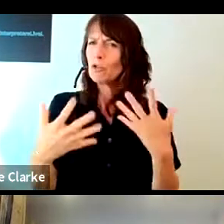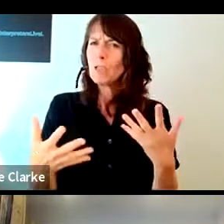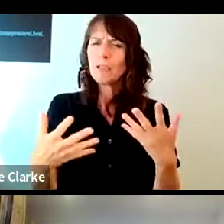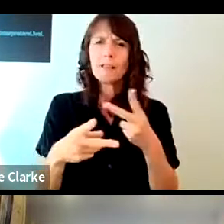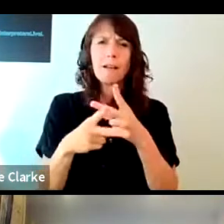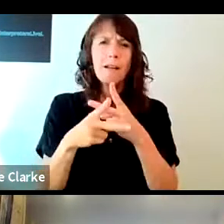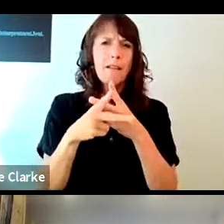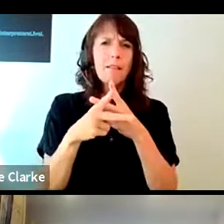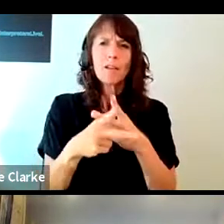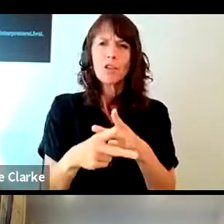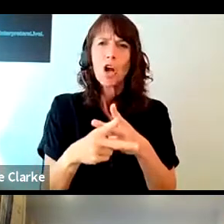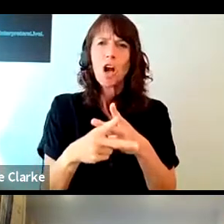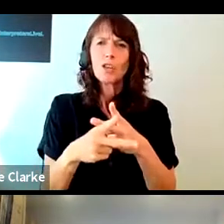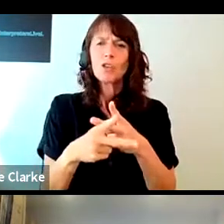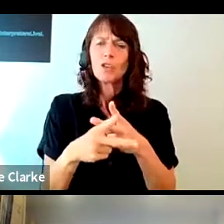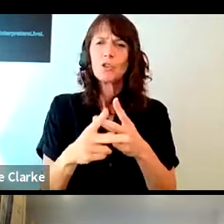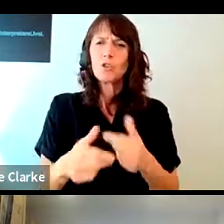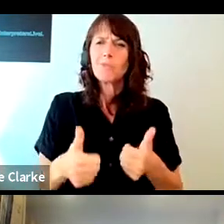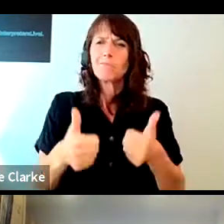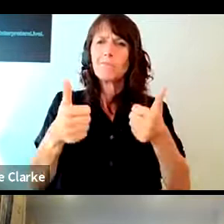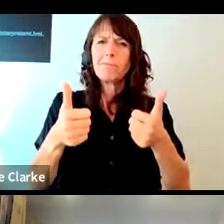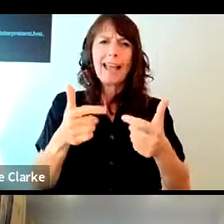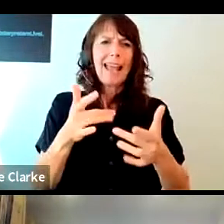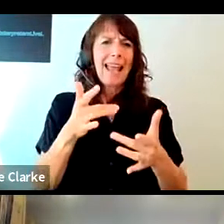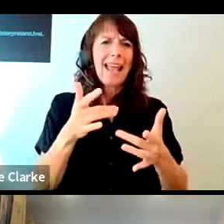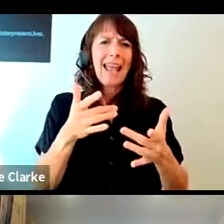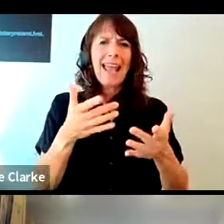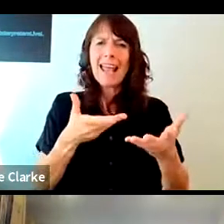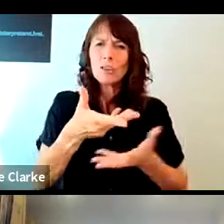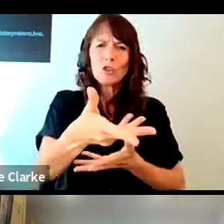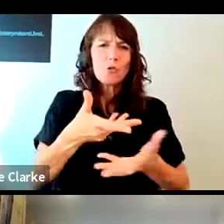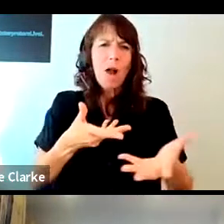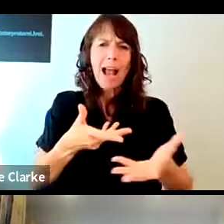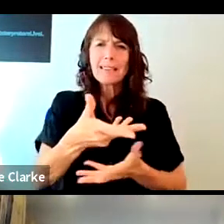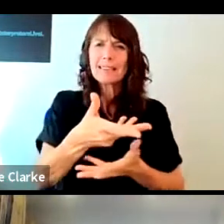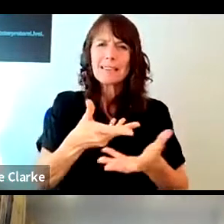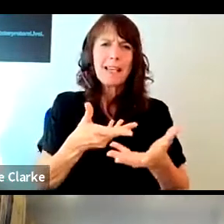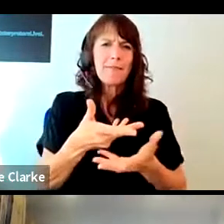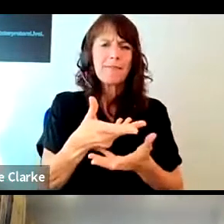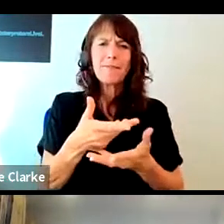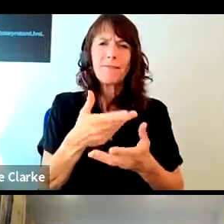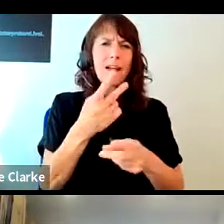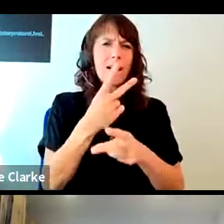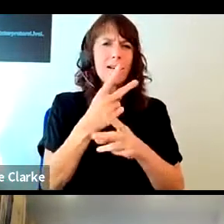a really amazing interactive collage thing. And I did, I can't find it, but that should be something